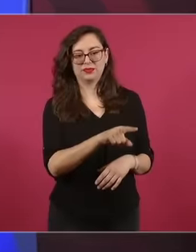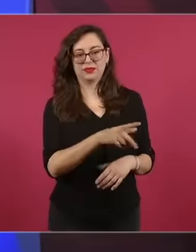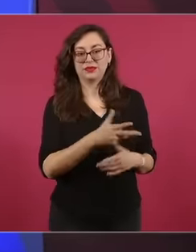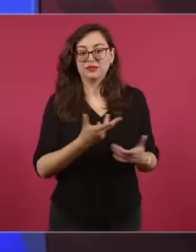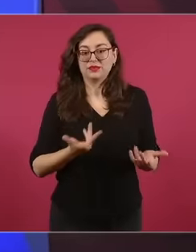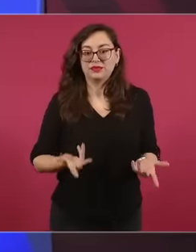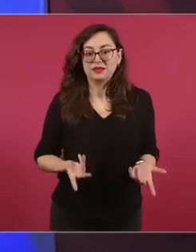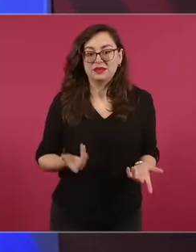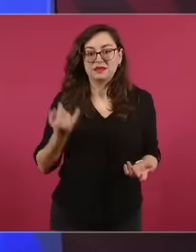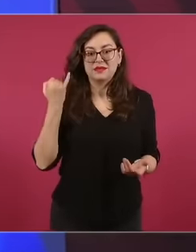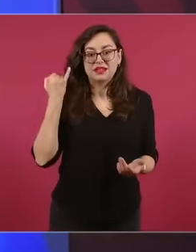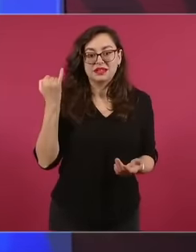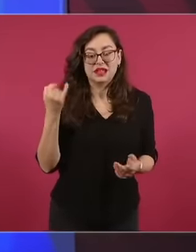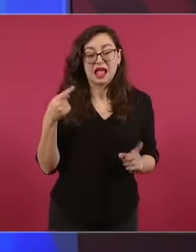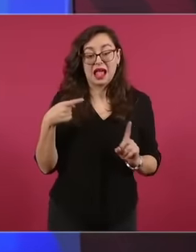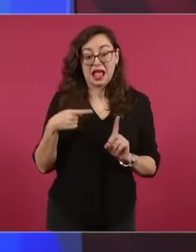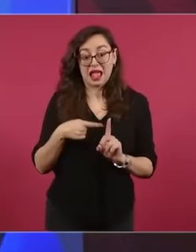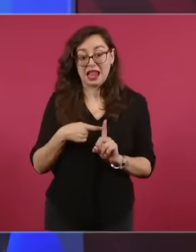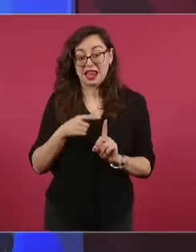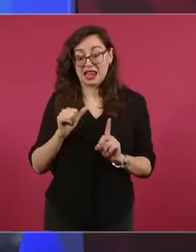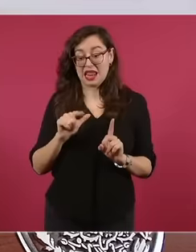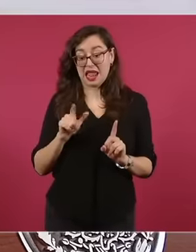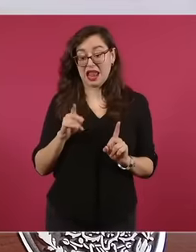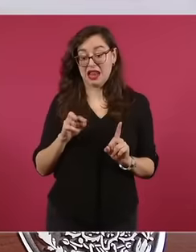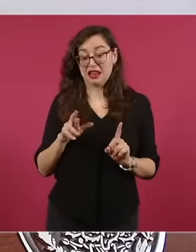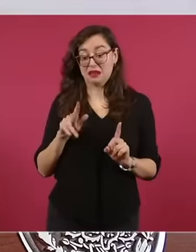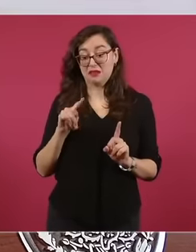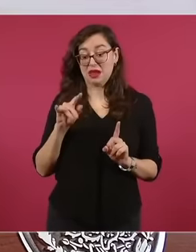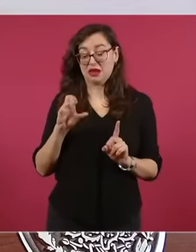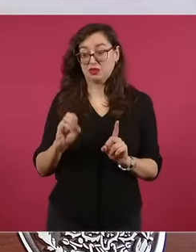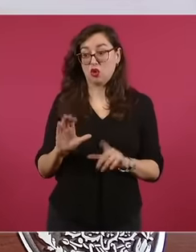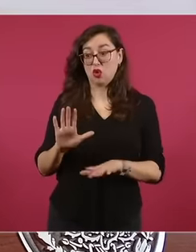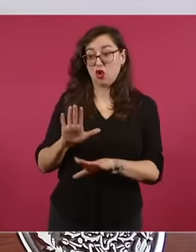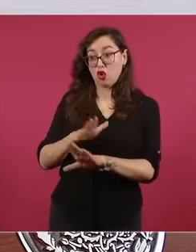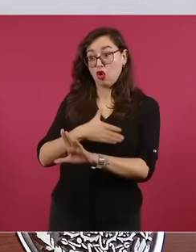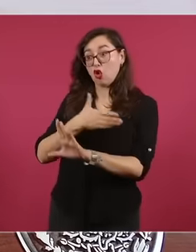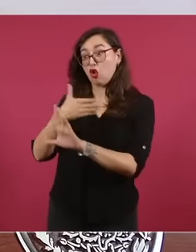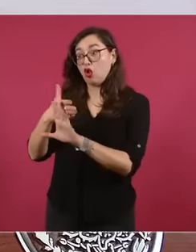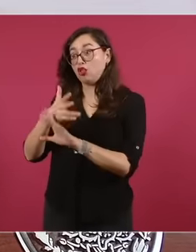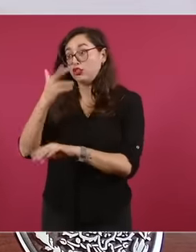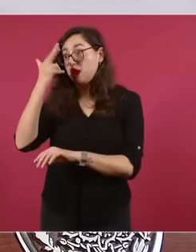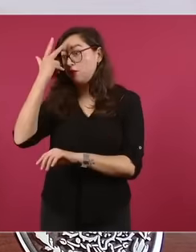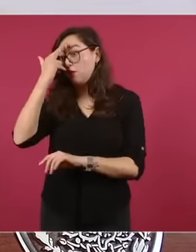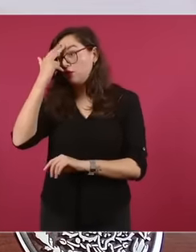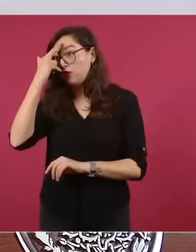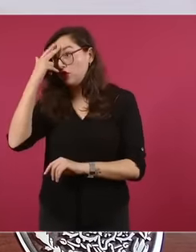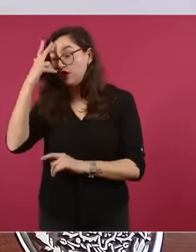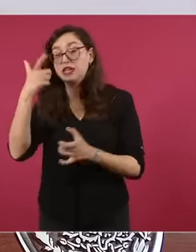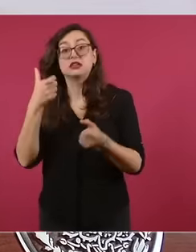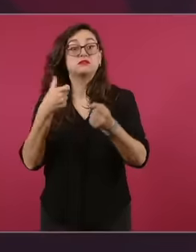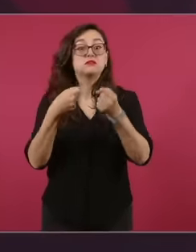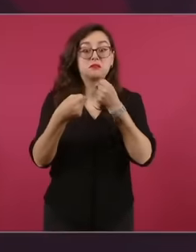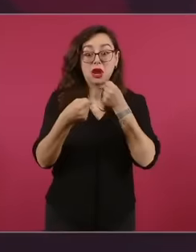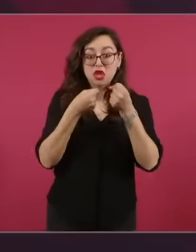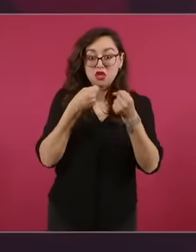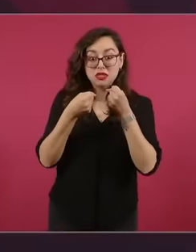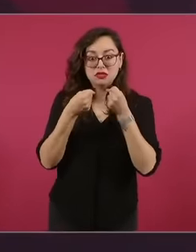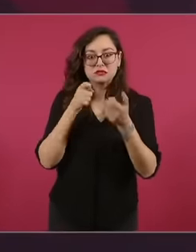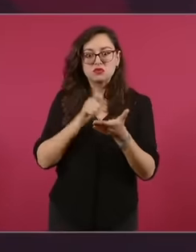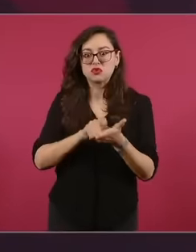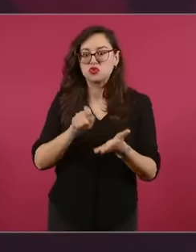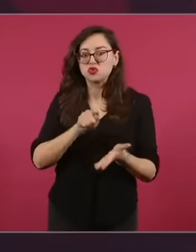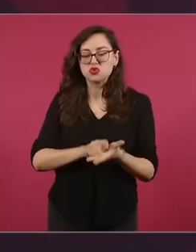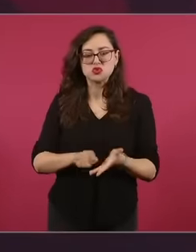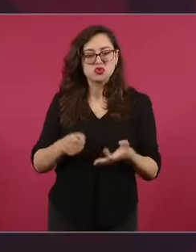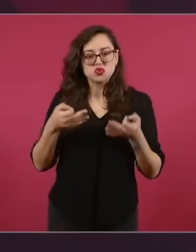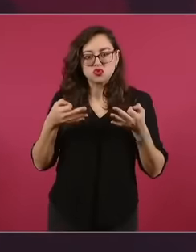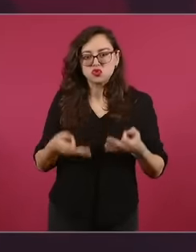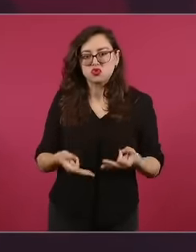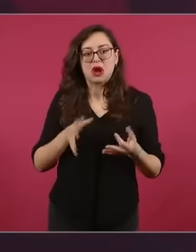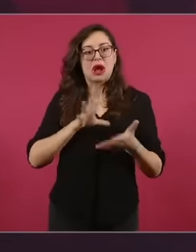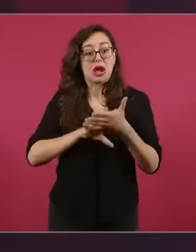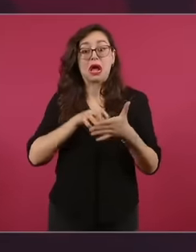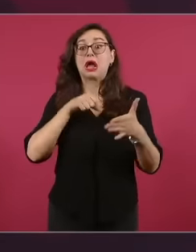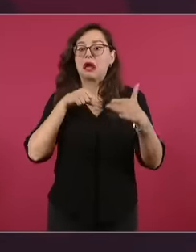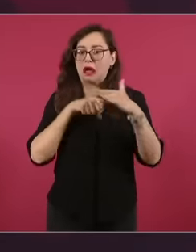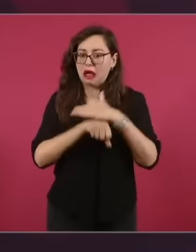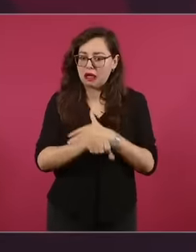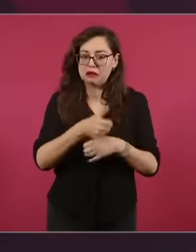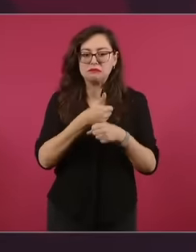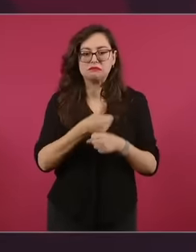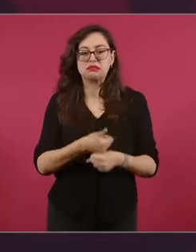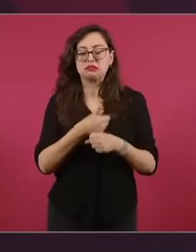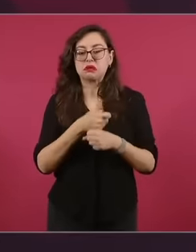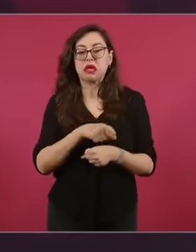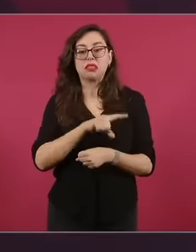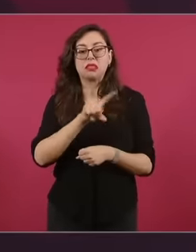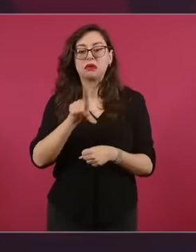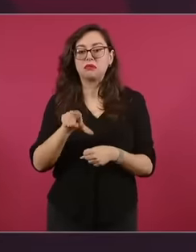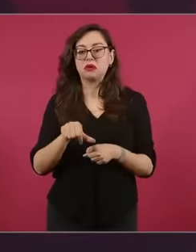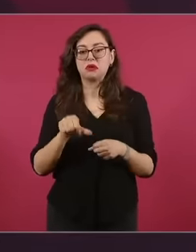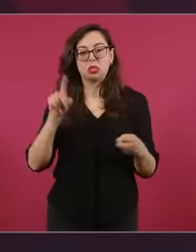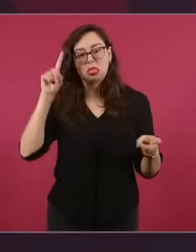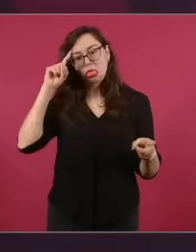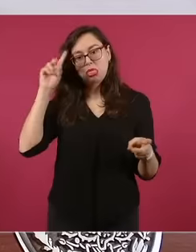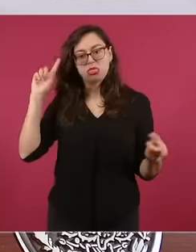Porfio Díaz, a very journalist Well, he was even in jail and then he changed completely because